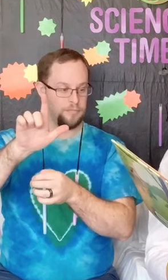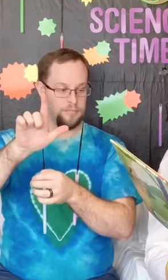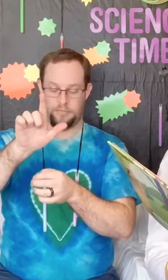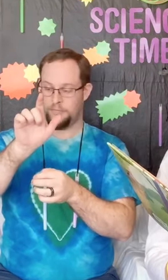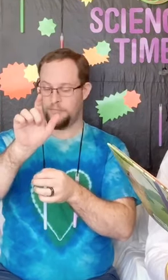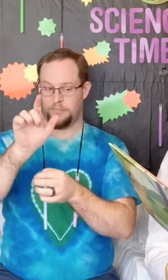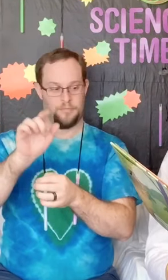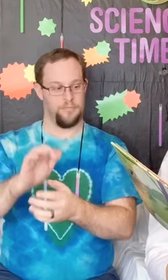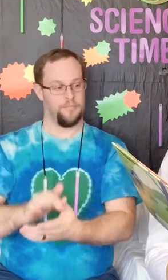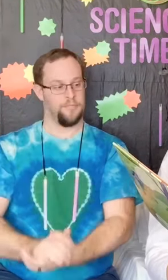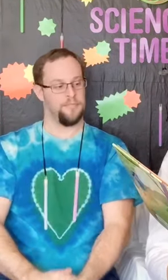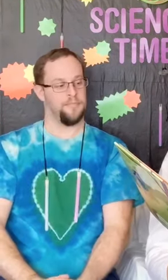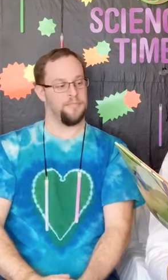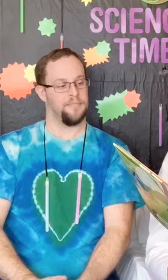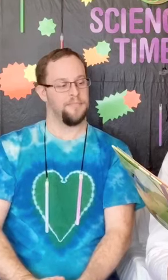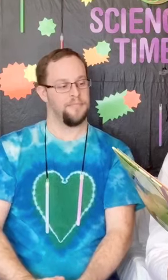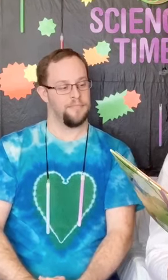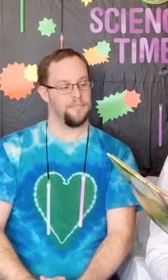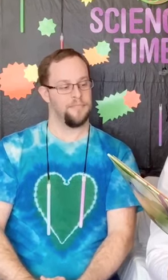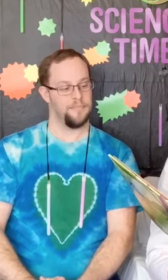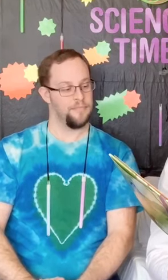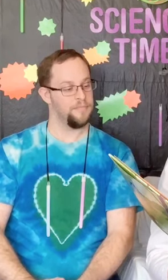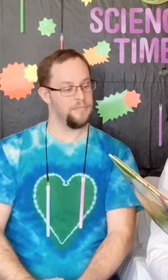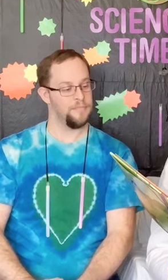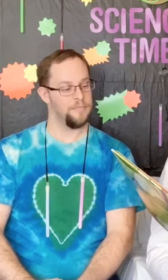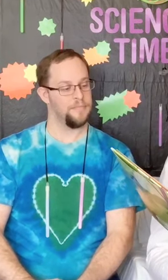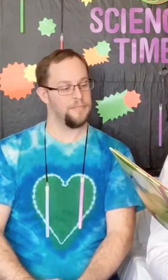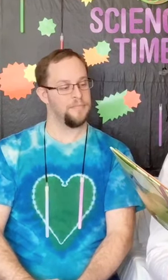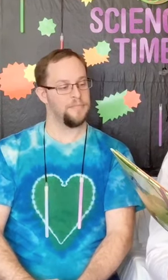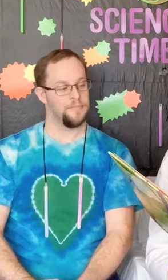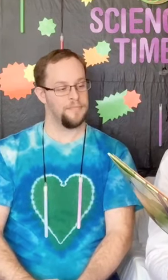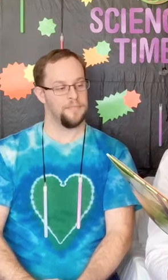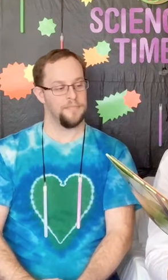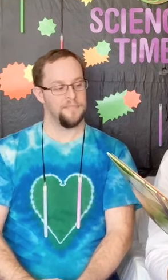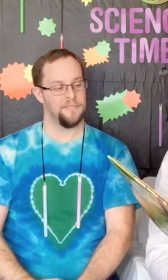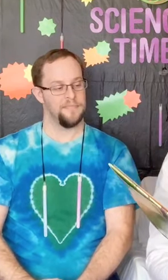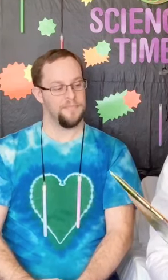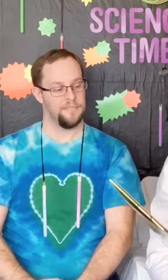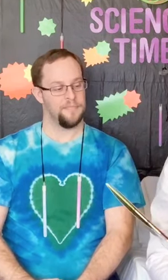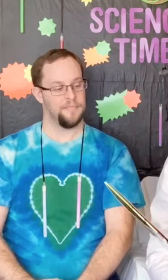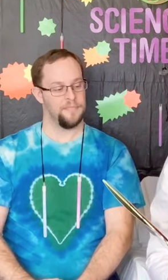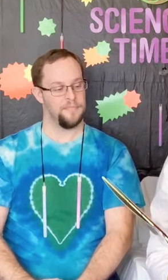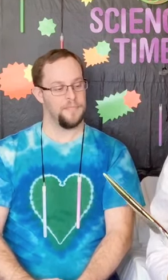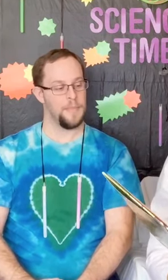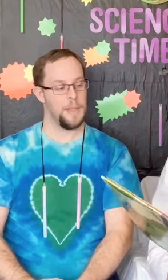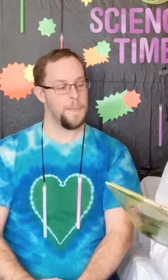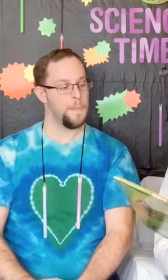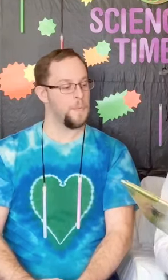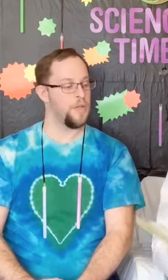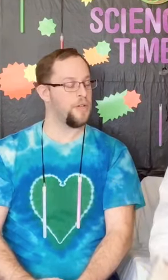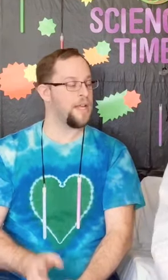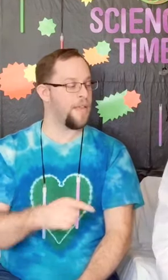So like when she said "Charlotte conducted a clinical trial to see if eating cured carrots could mend the mysterious malady." AARON: You want to say that